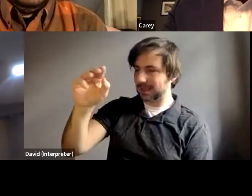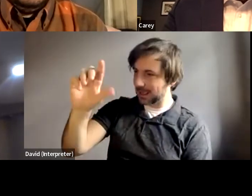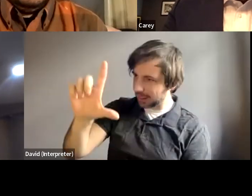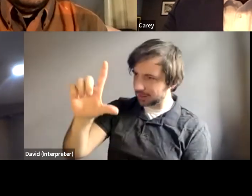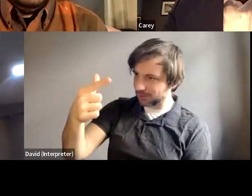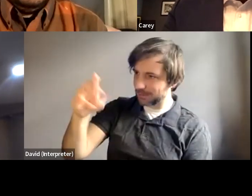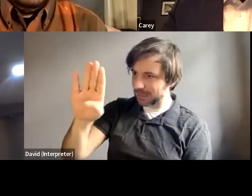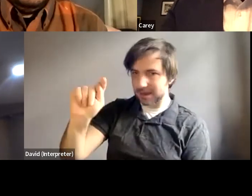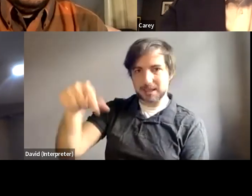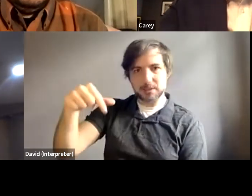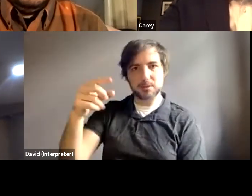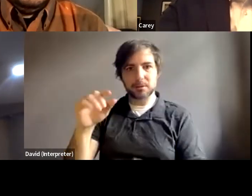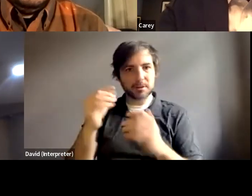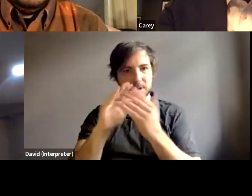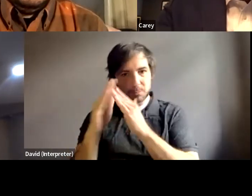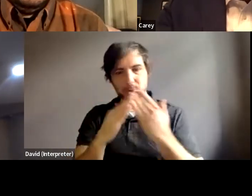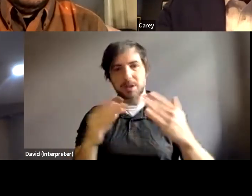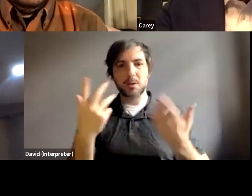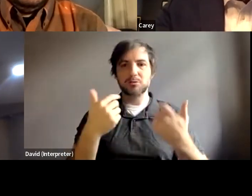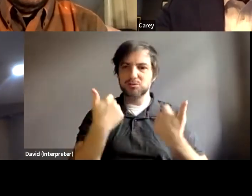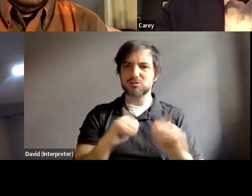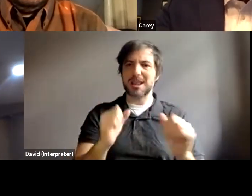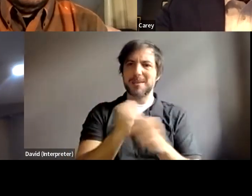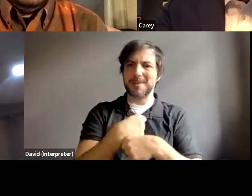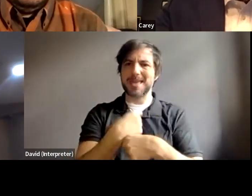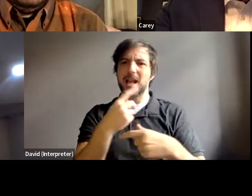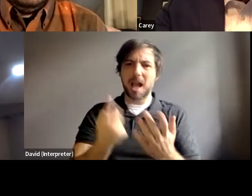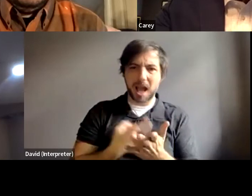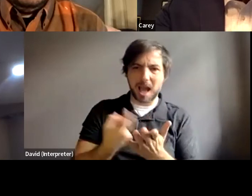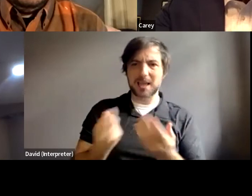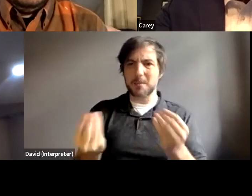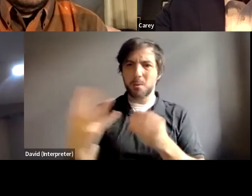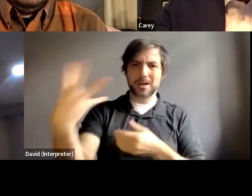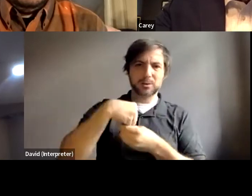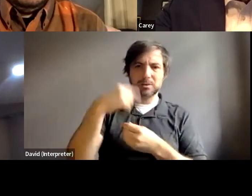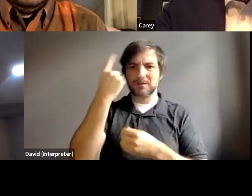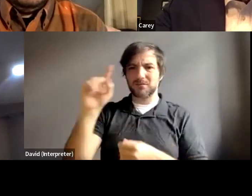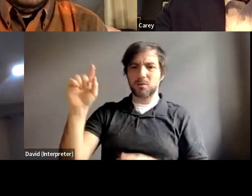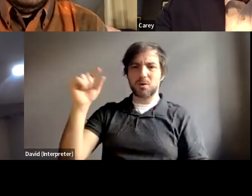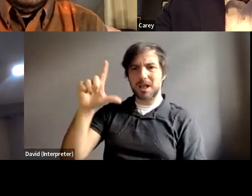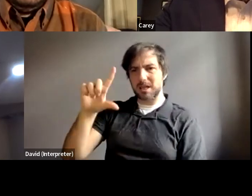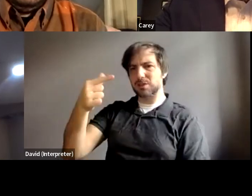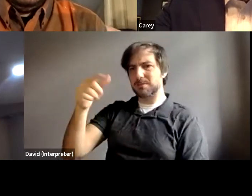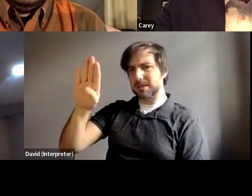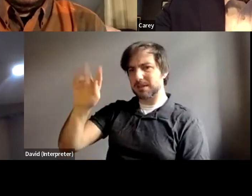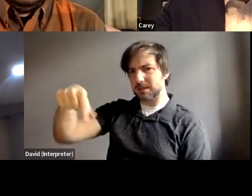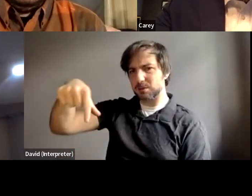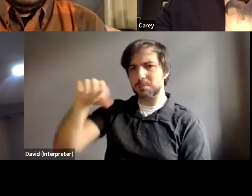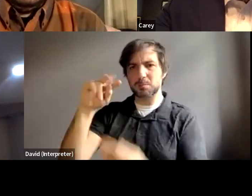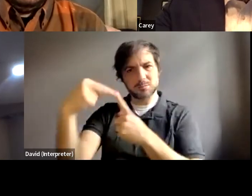make hockey more inclusive from the LGBTQ perspective. Like a lot